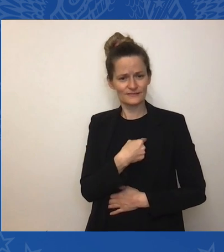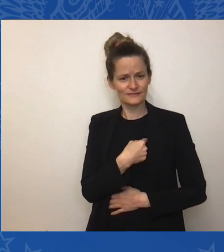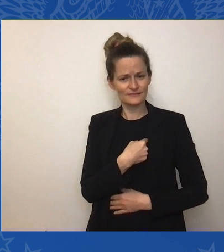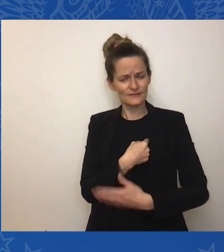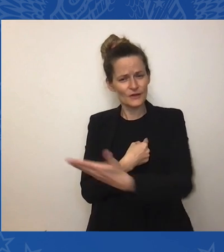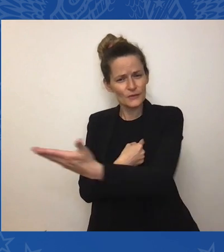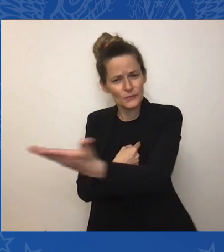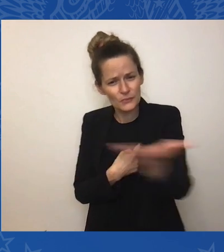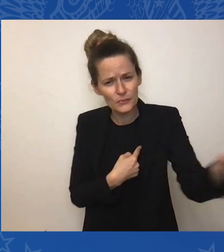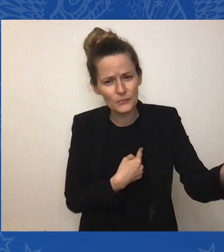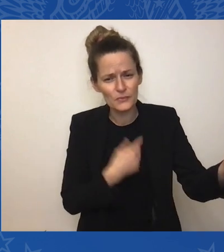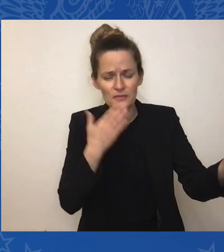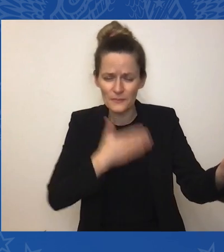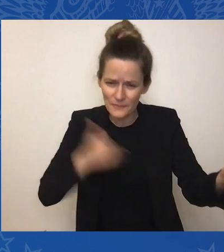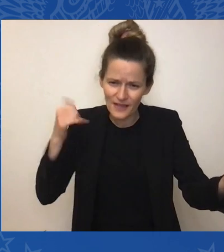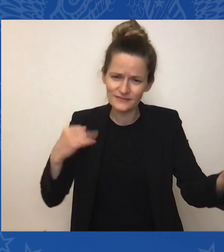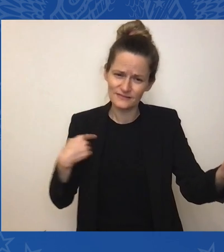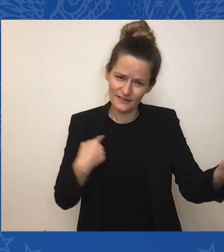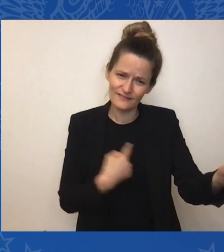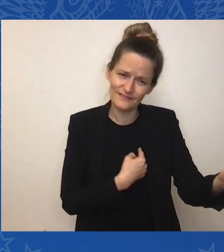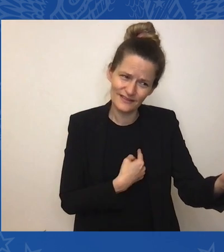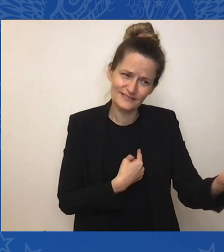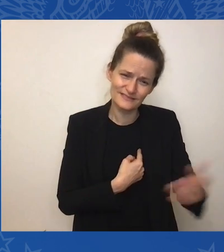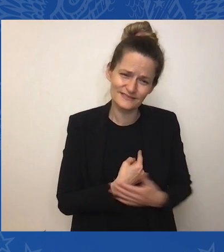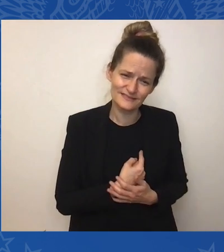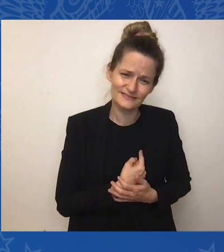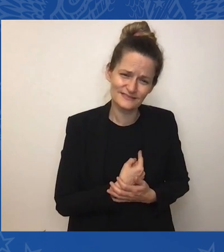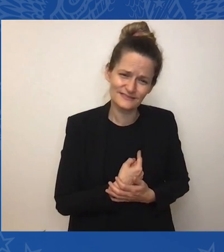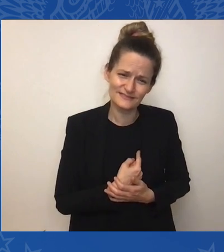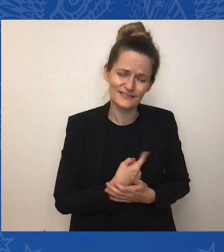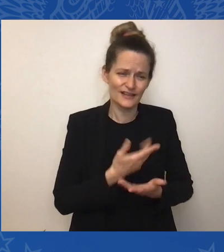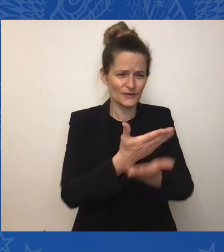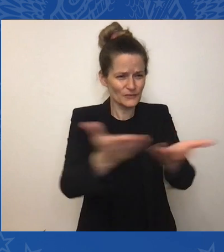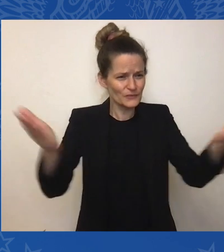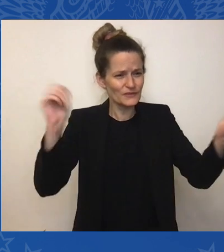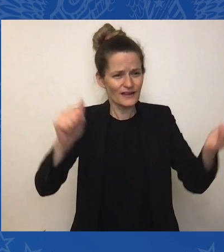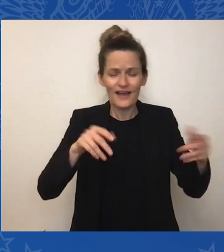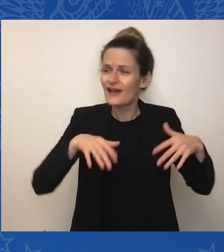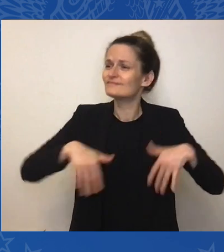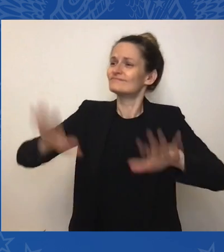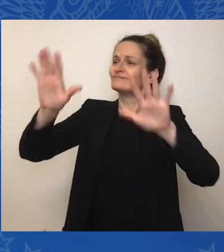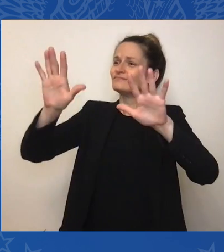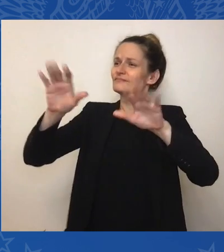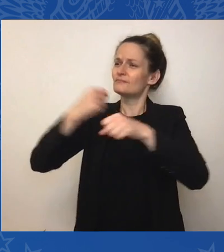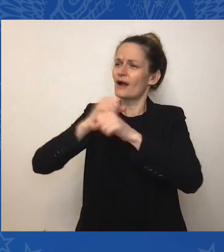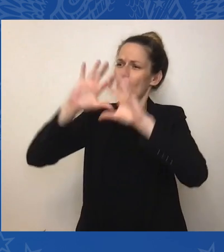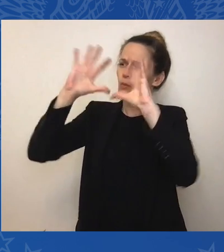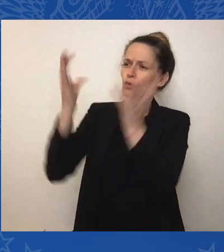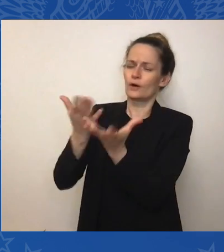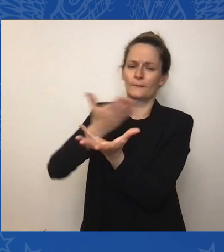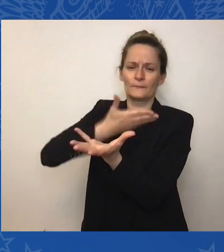A generation -- your generation will not be ignored, will not be shunned, and will not be silenced.